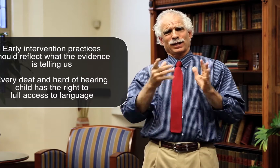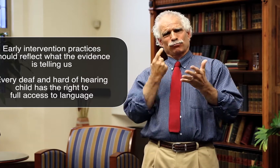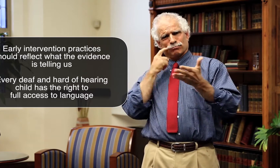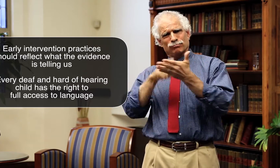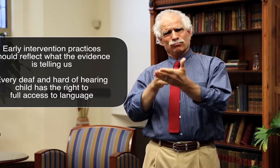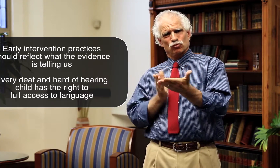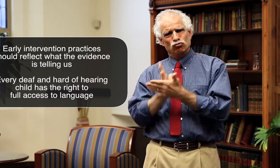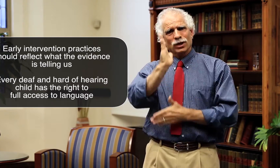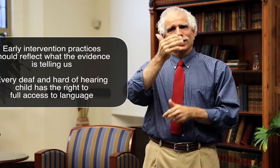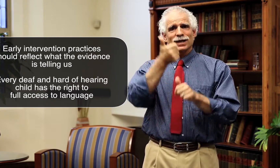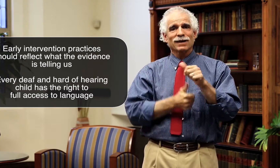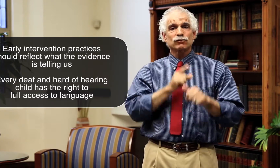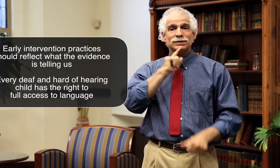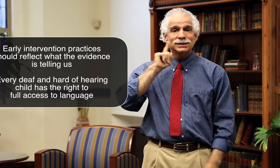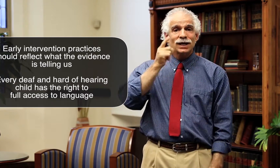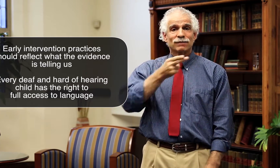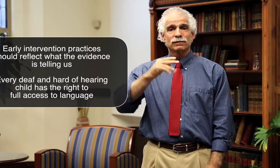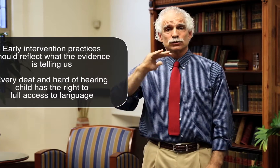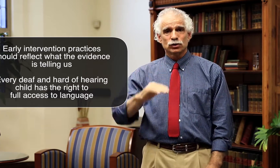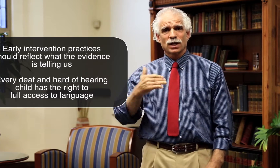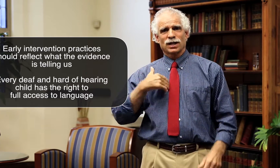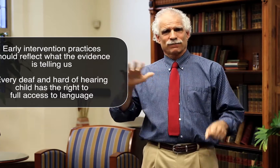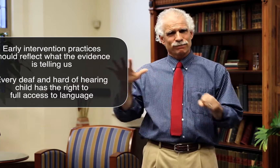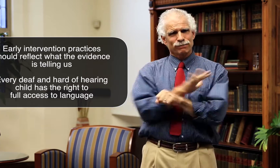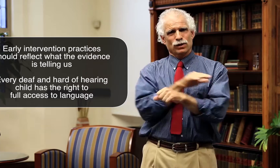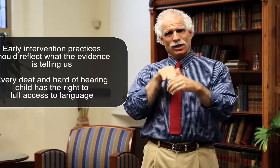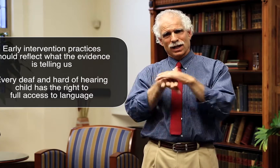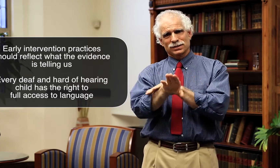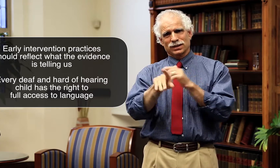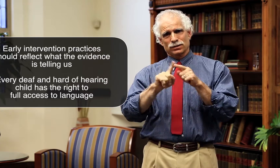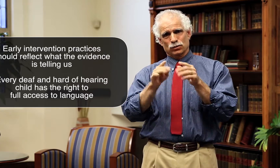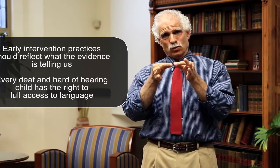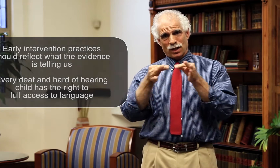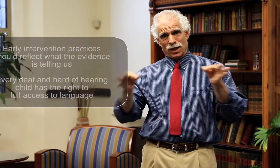and acknowledge the right of each and every deaf and hard of hearing child to have full access to language.